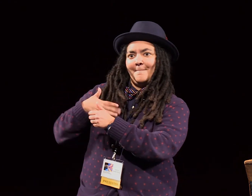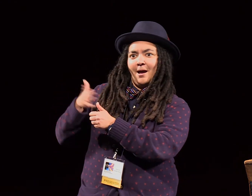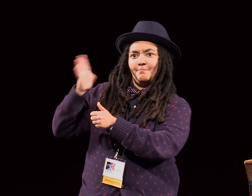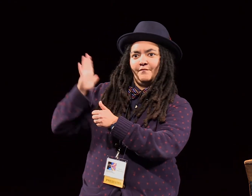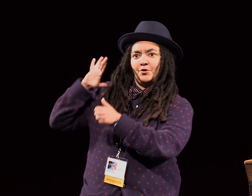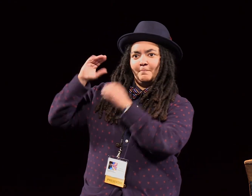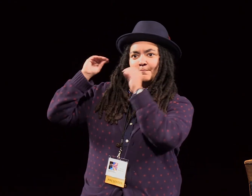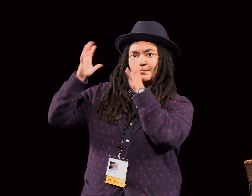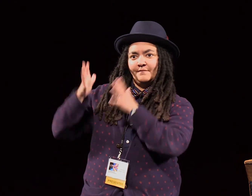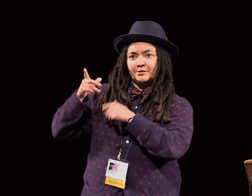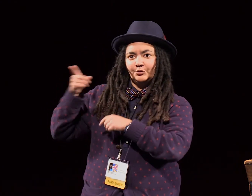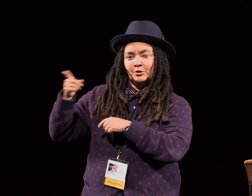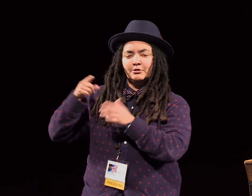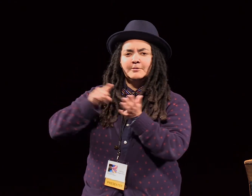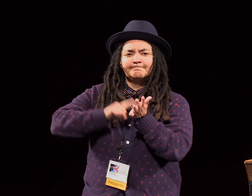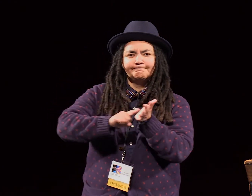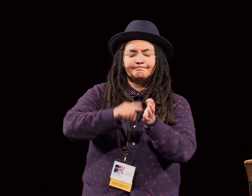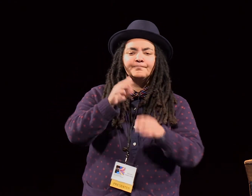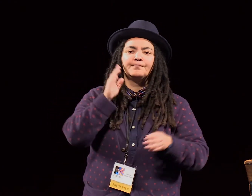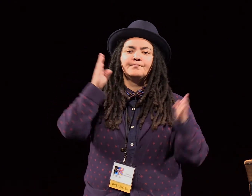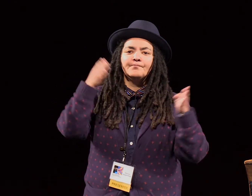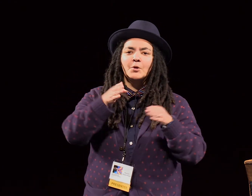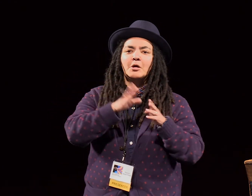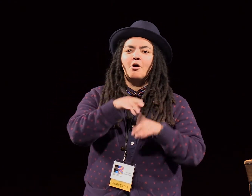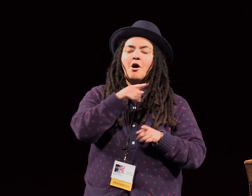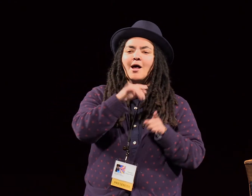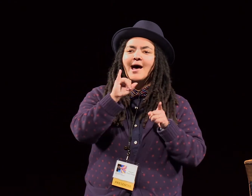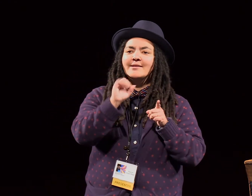I worked with a research assistant. One of my past professors.